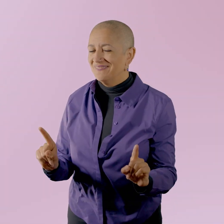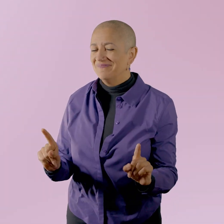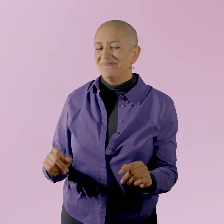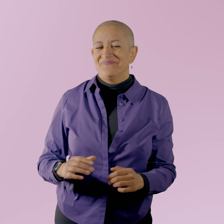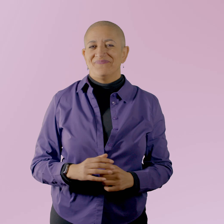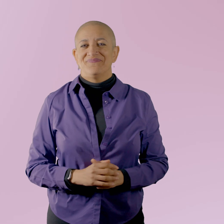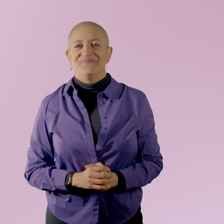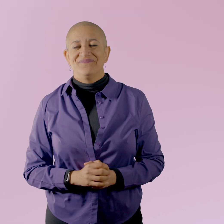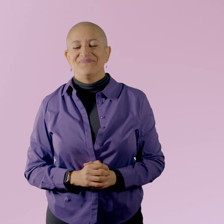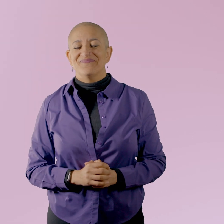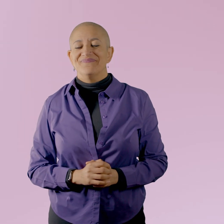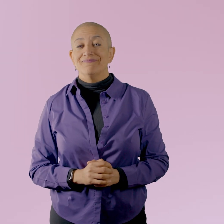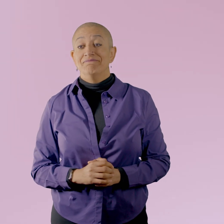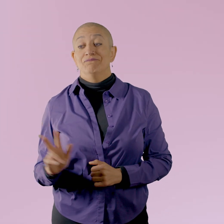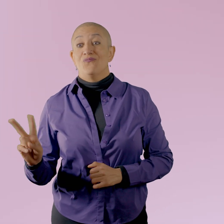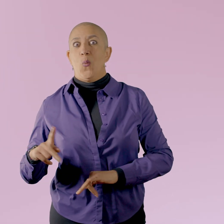They tell Falstaff to disguise himself as a mythical hunter figure